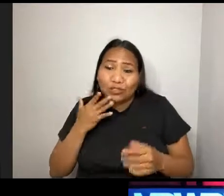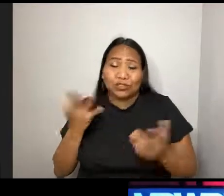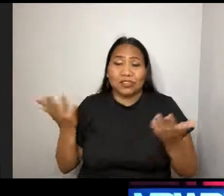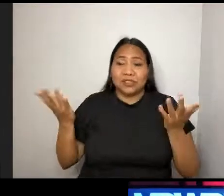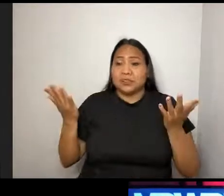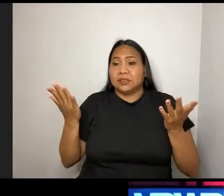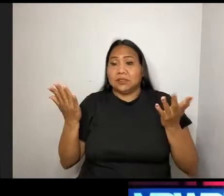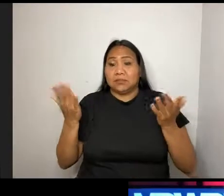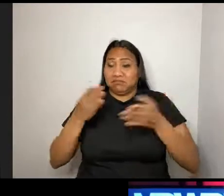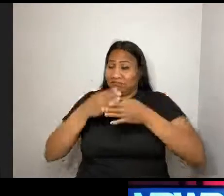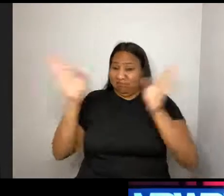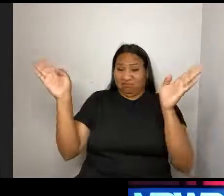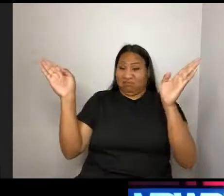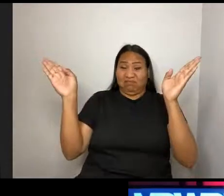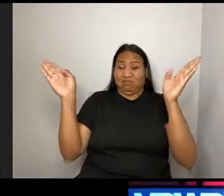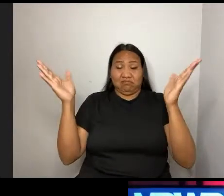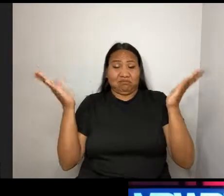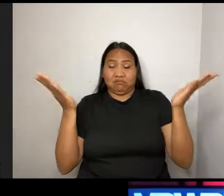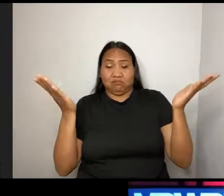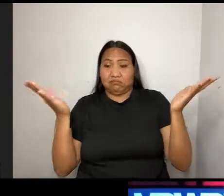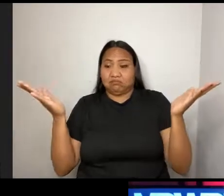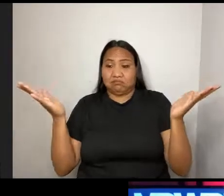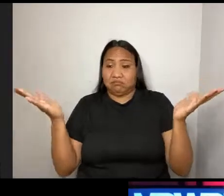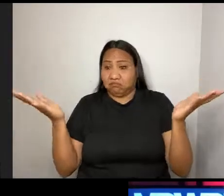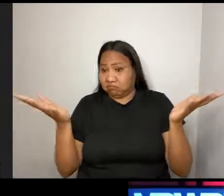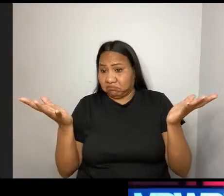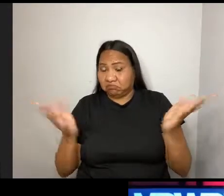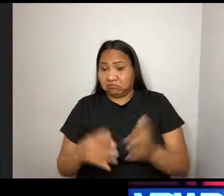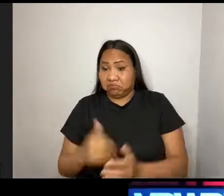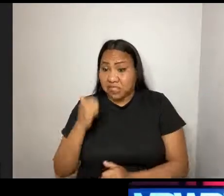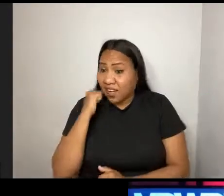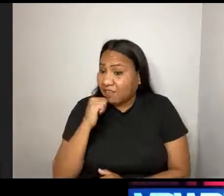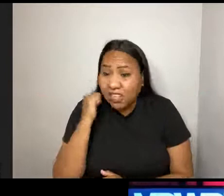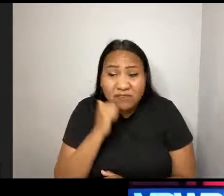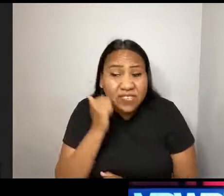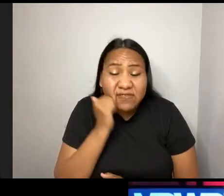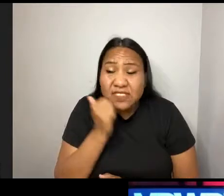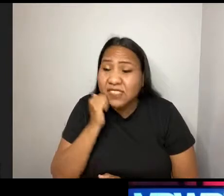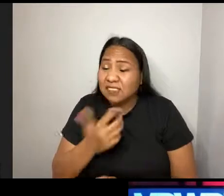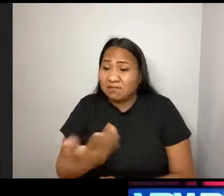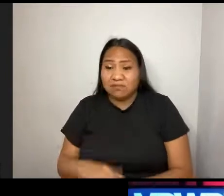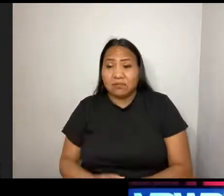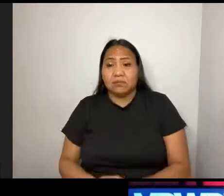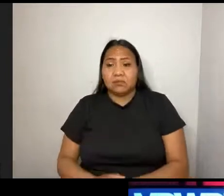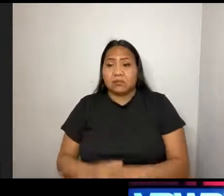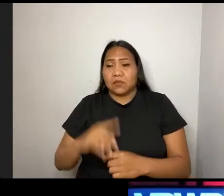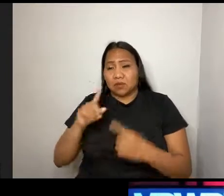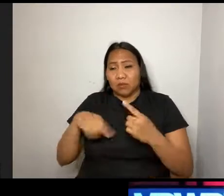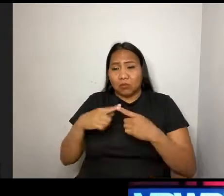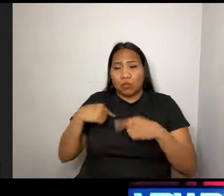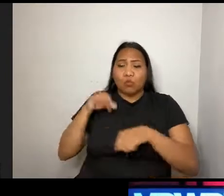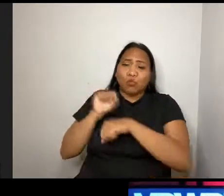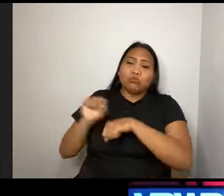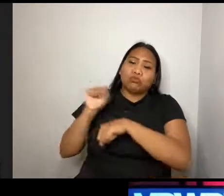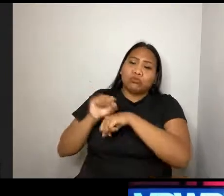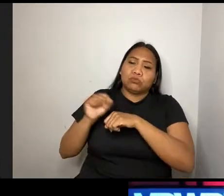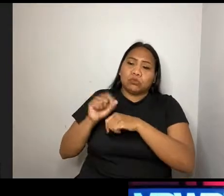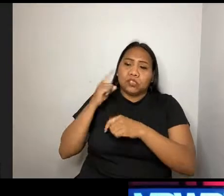in all of our work. In our civil justice work and diversity, equity, and inclusion work.